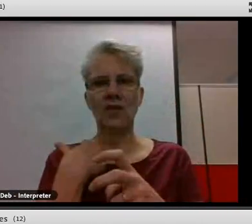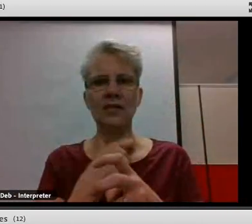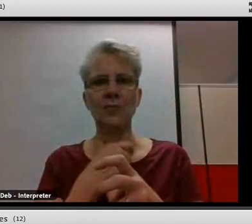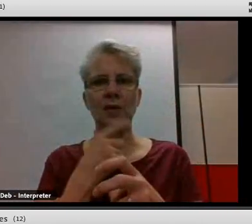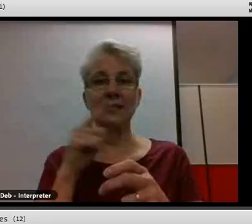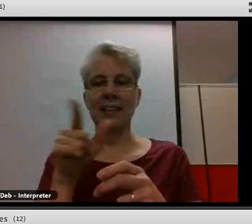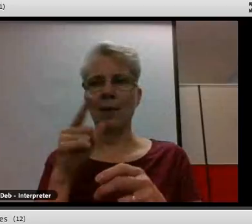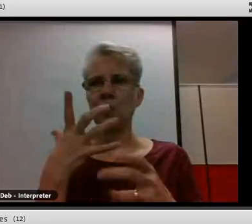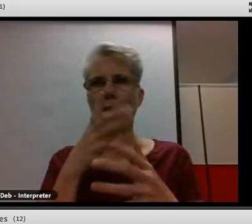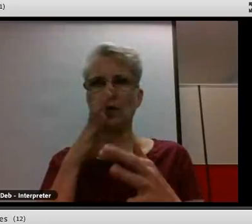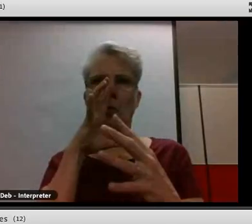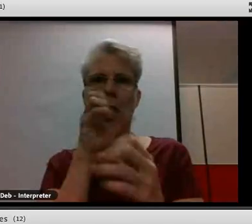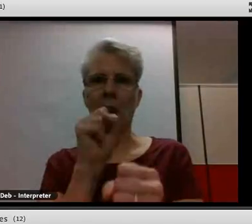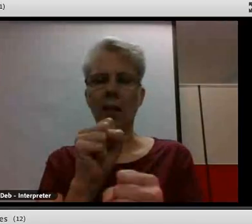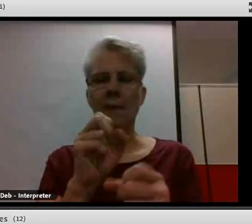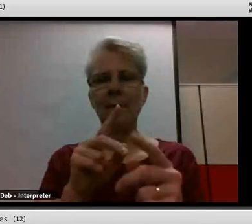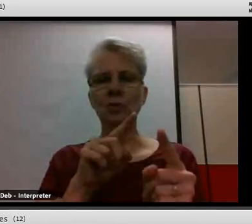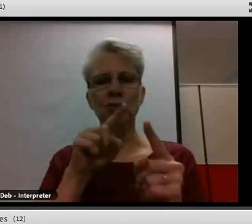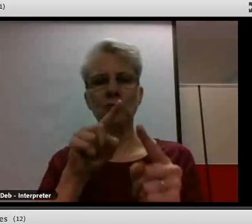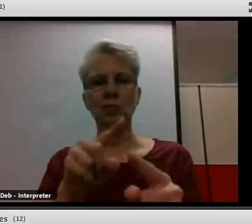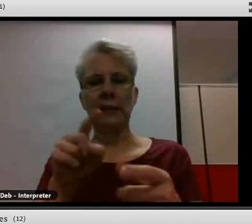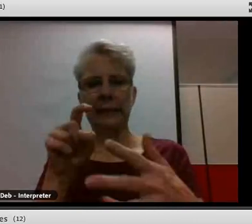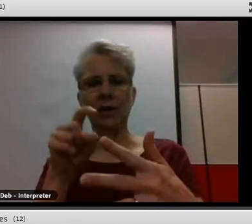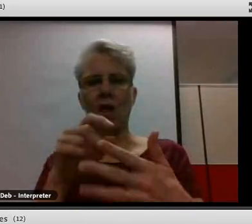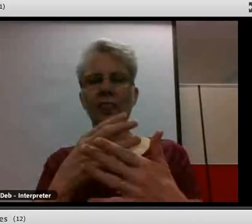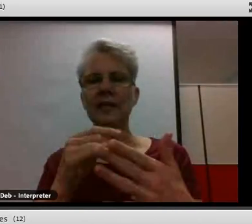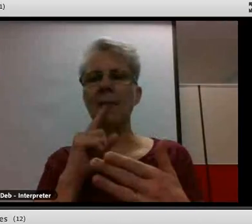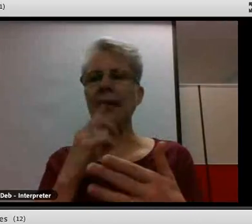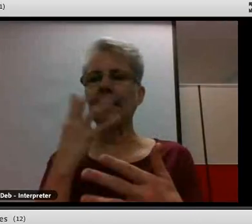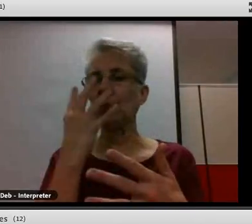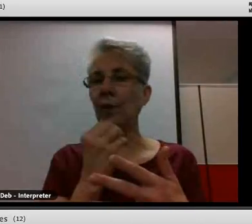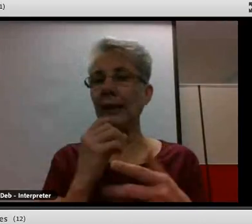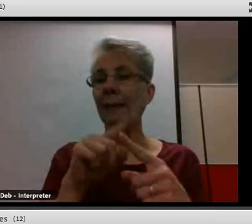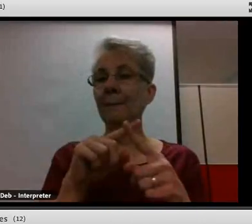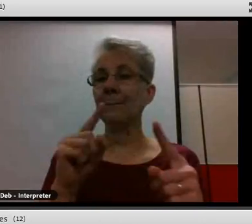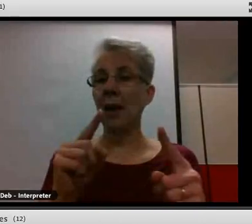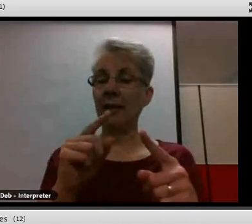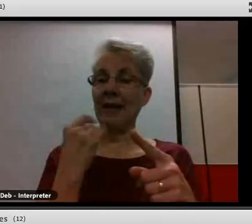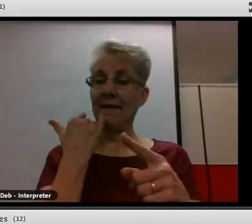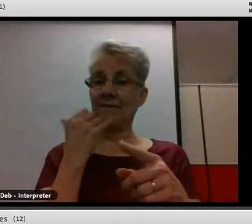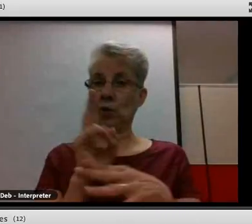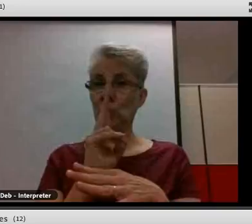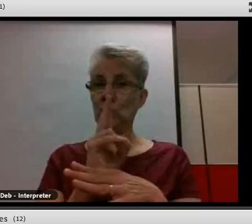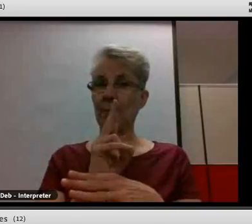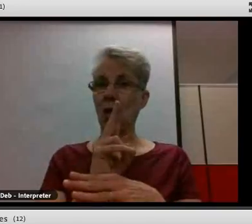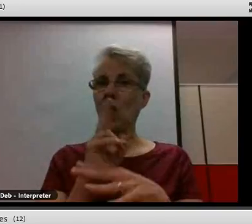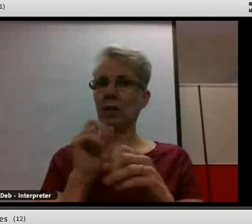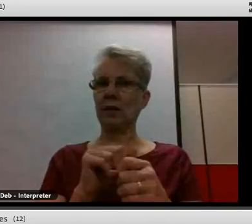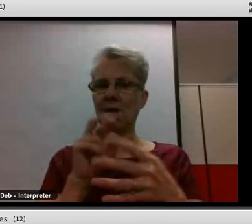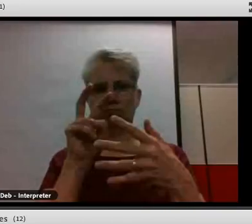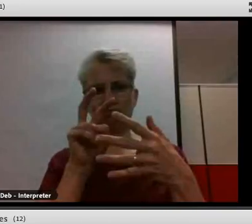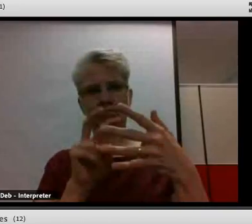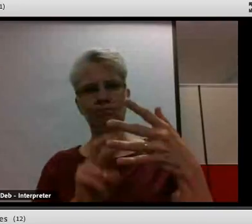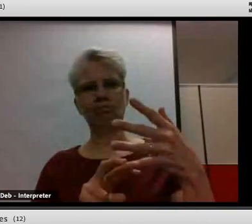But basically it's documentation of accessibility from vendors, and that forms this VPAT form.